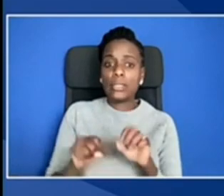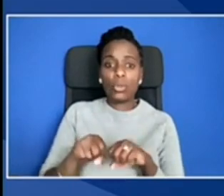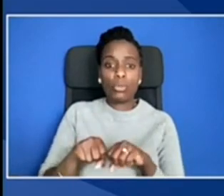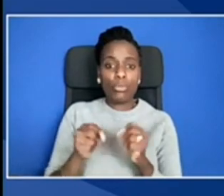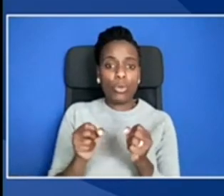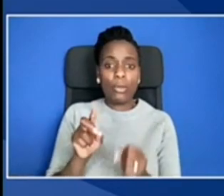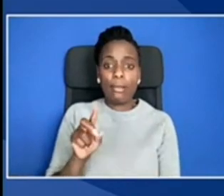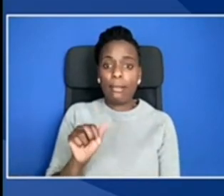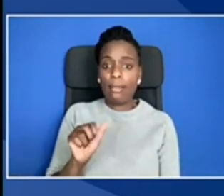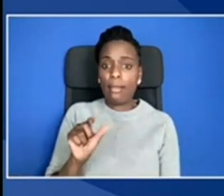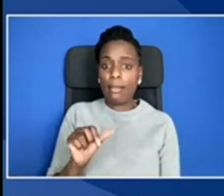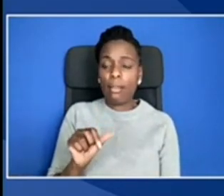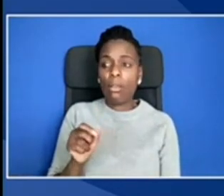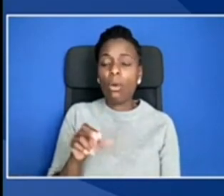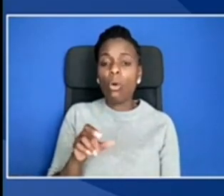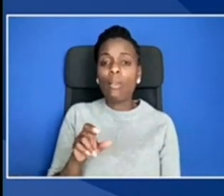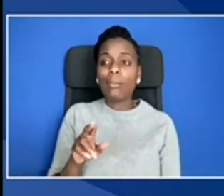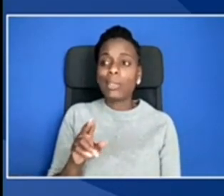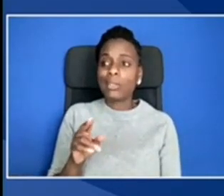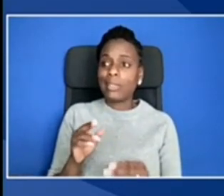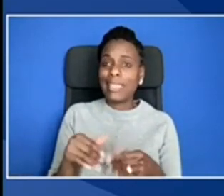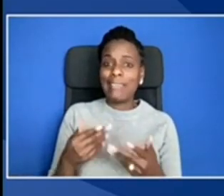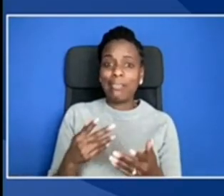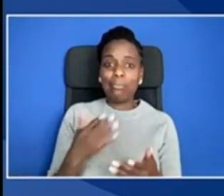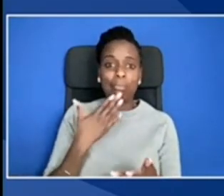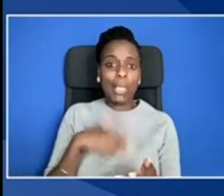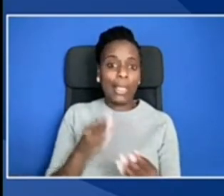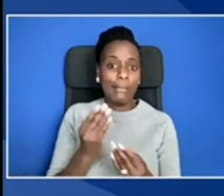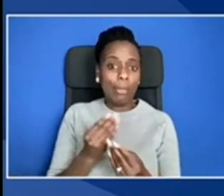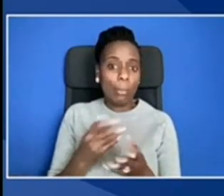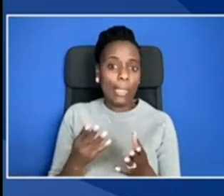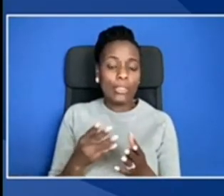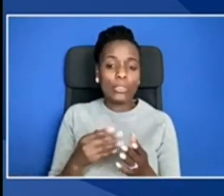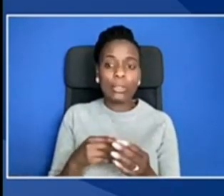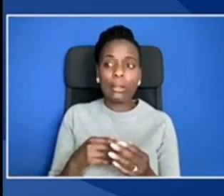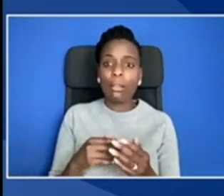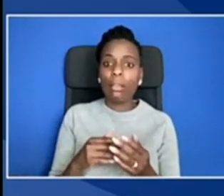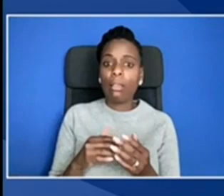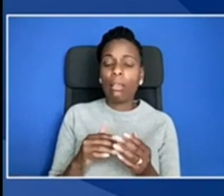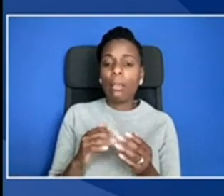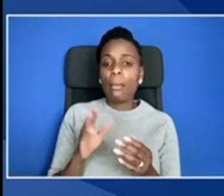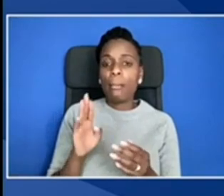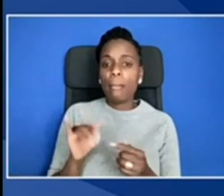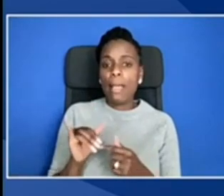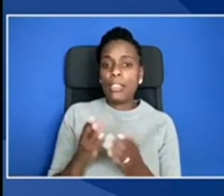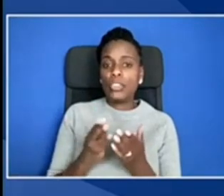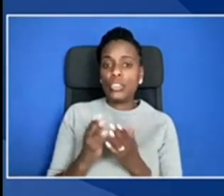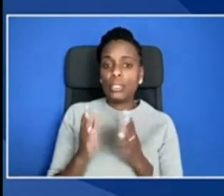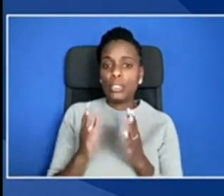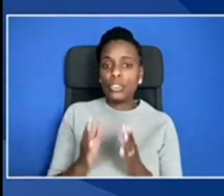misguided, misinformed or misled by the servicers. I think that that's an important group here.